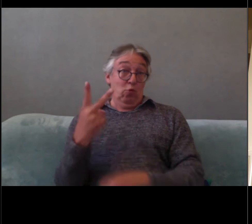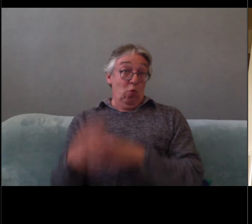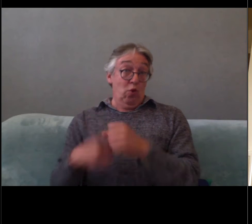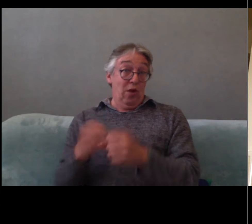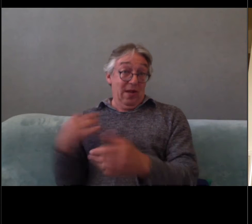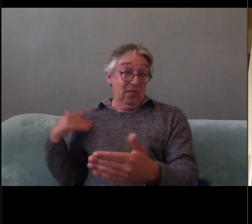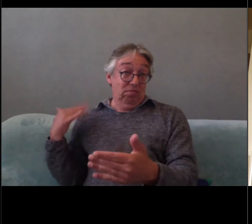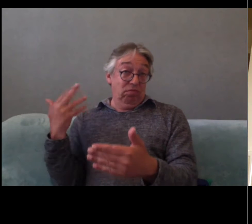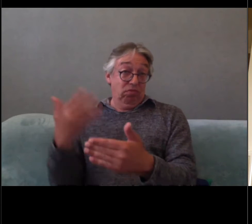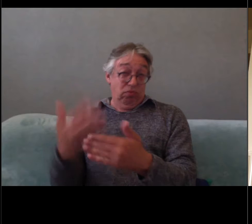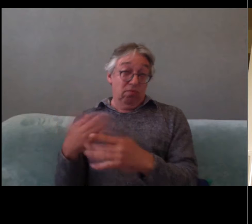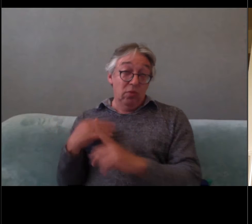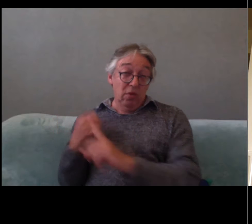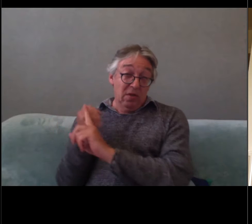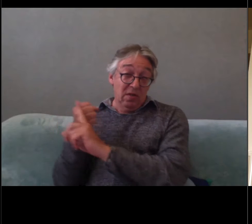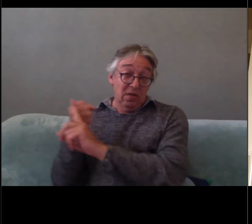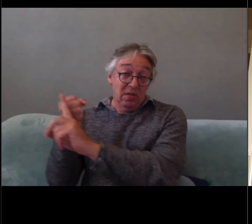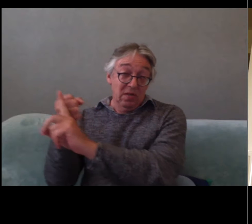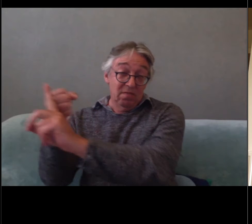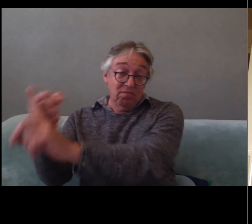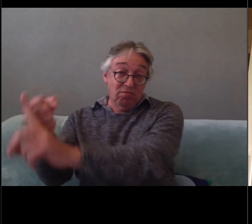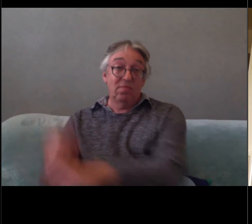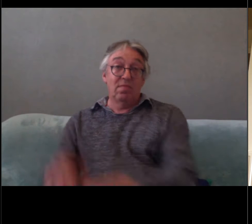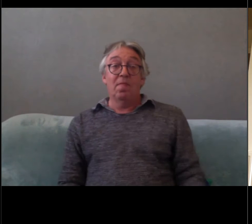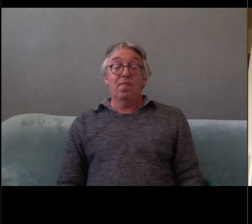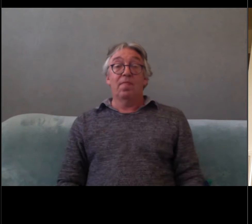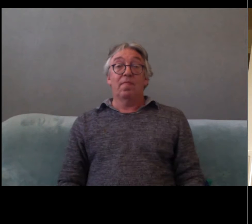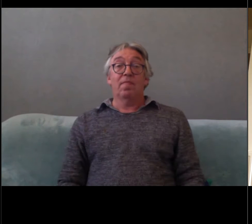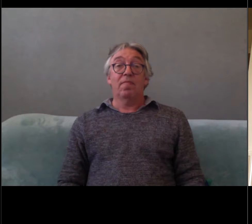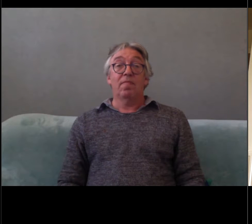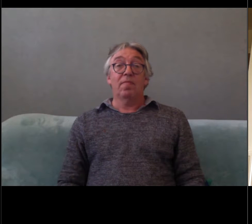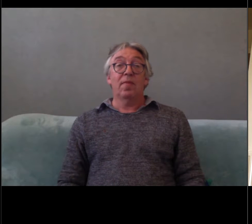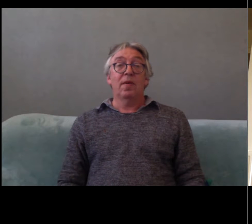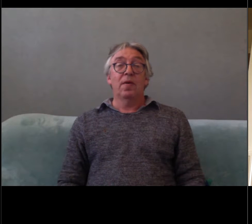But, before I say a few more specific words